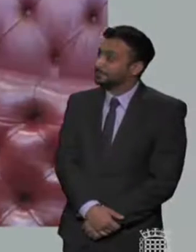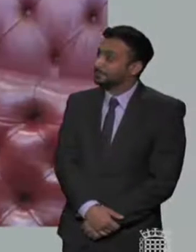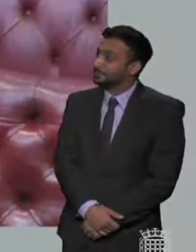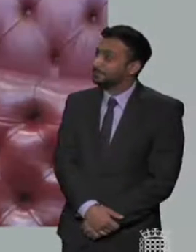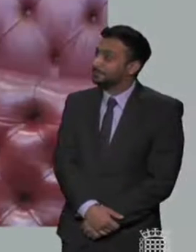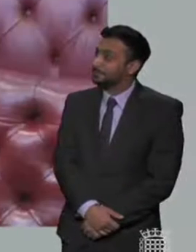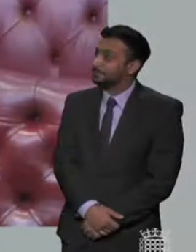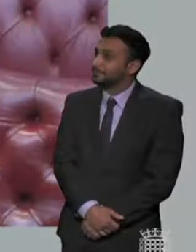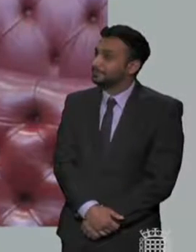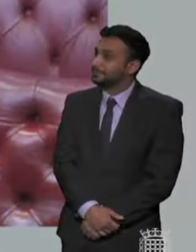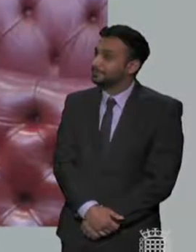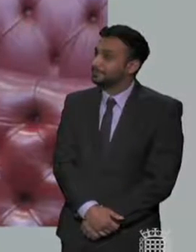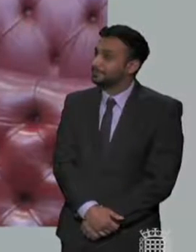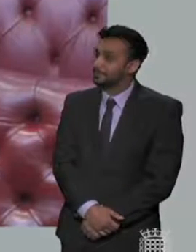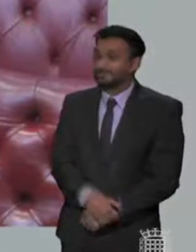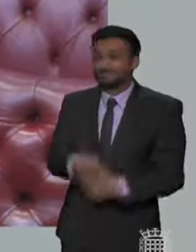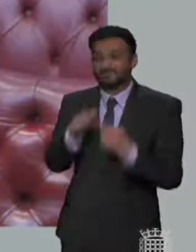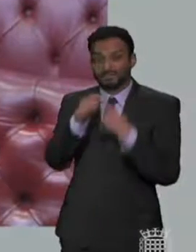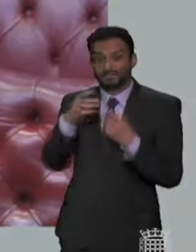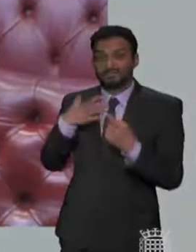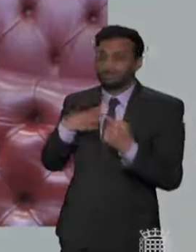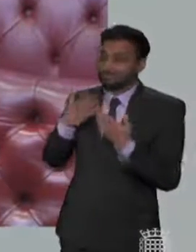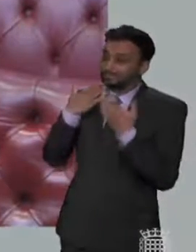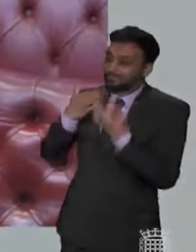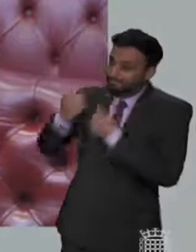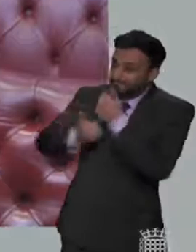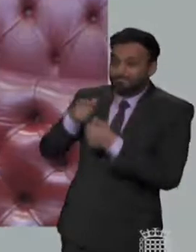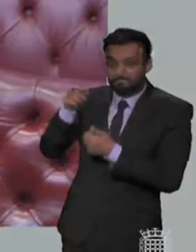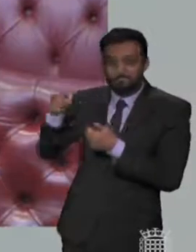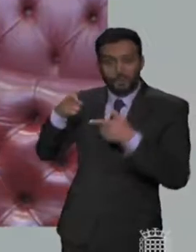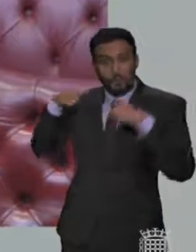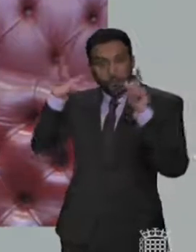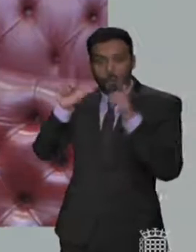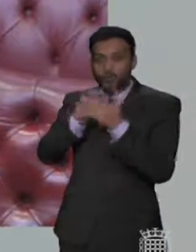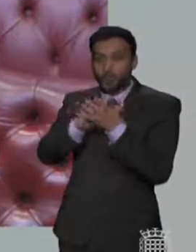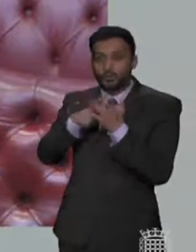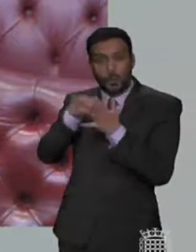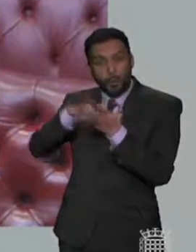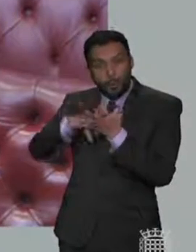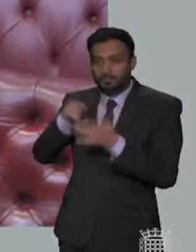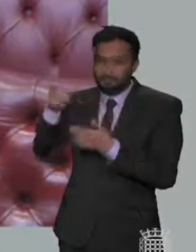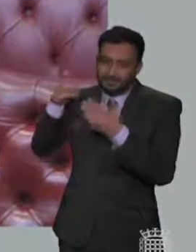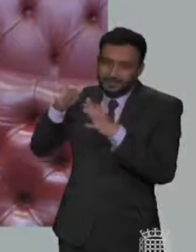the noble lord lord holmes for championing this bill and its passage through your lordship's house